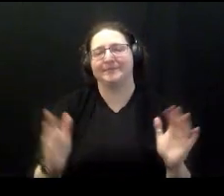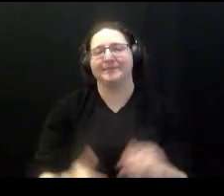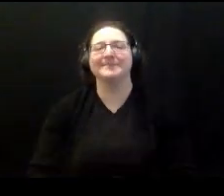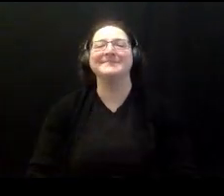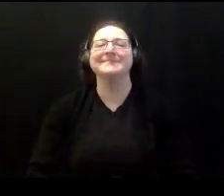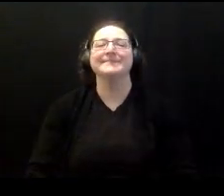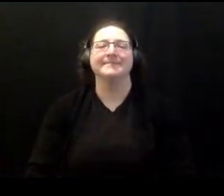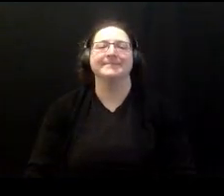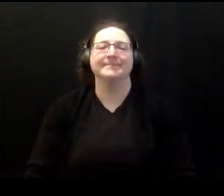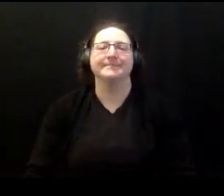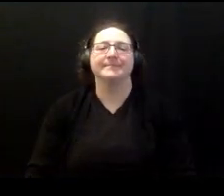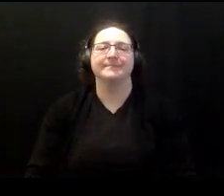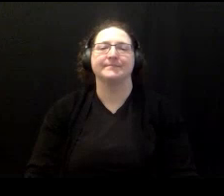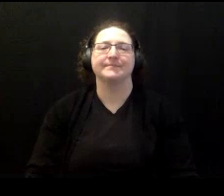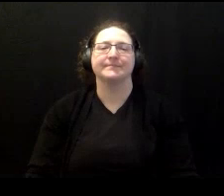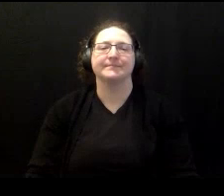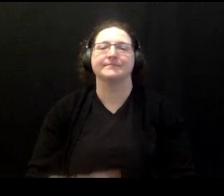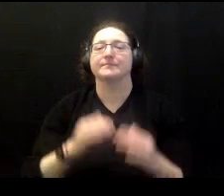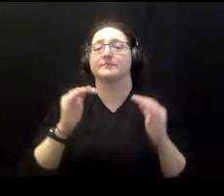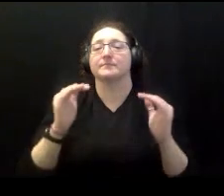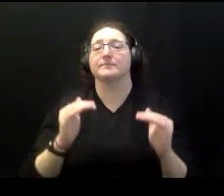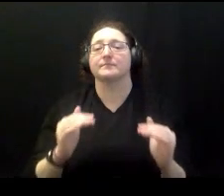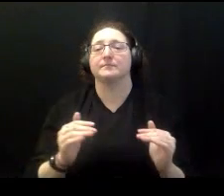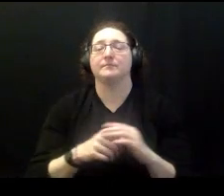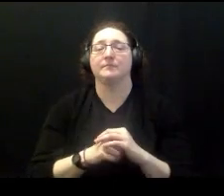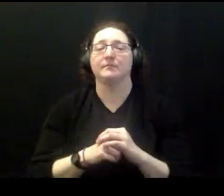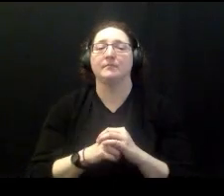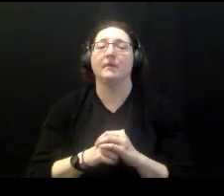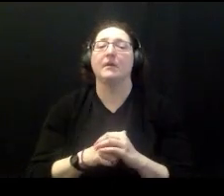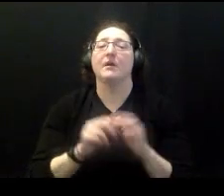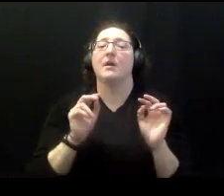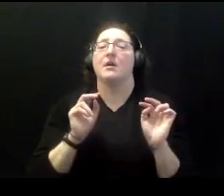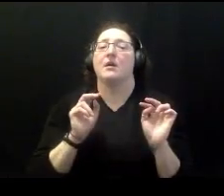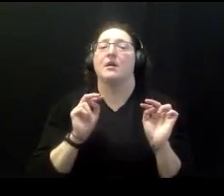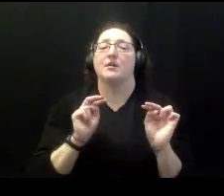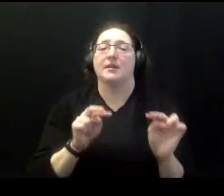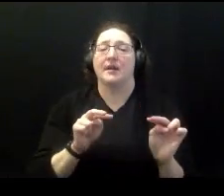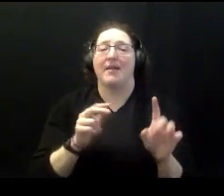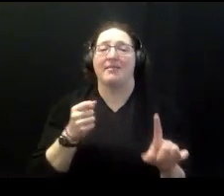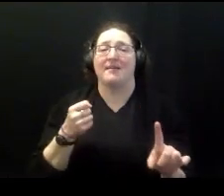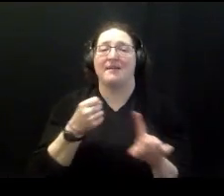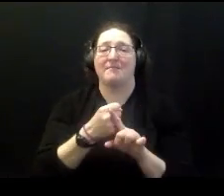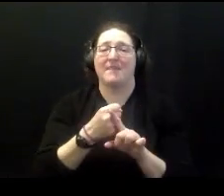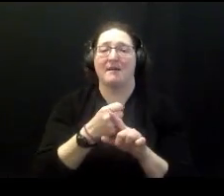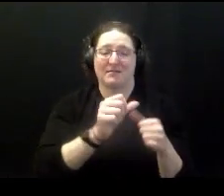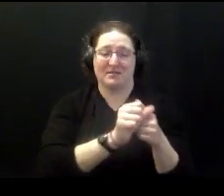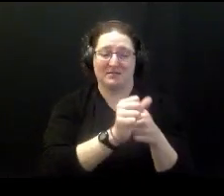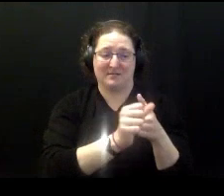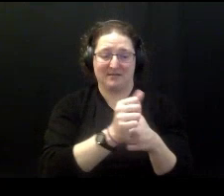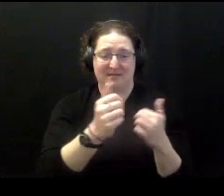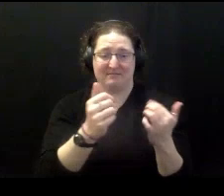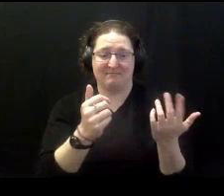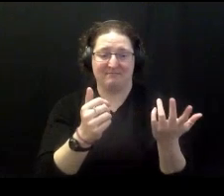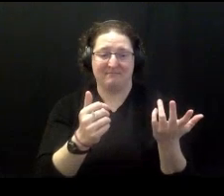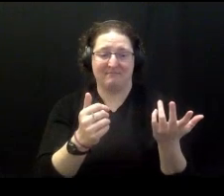Next, we will look at the impact that threats or hazards have on the physical public